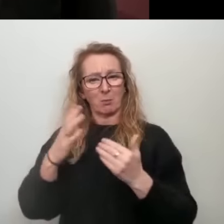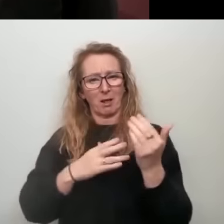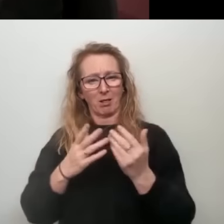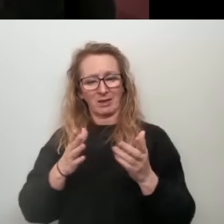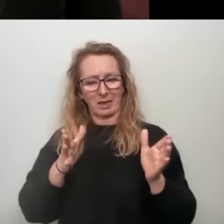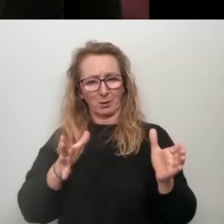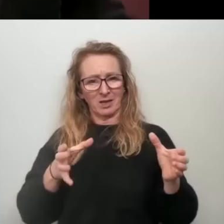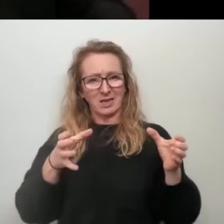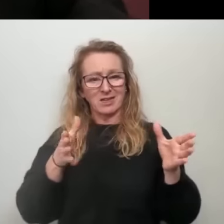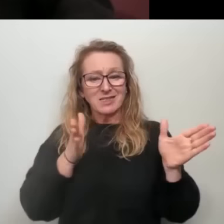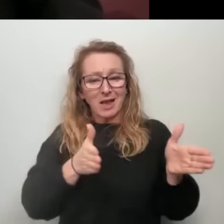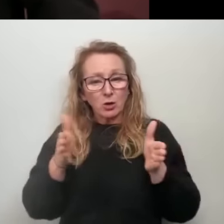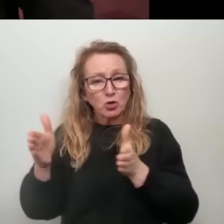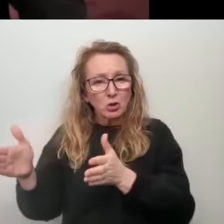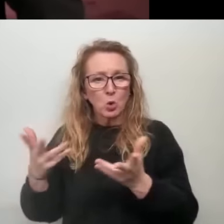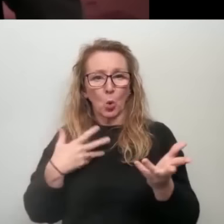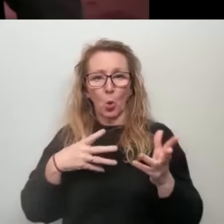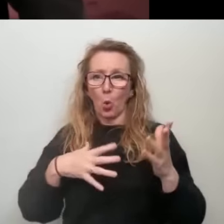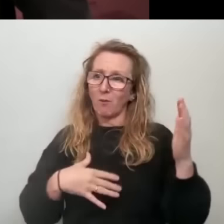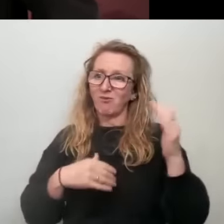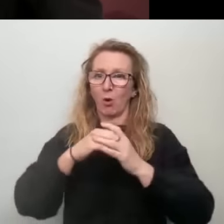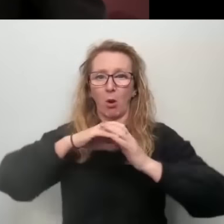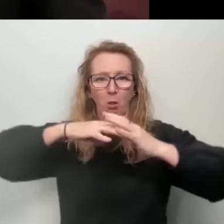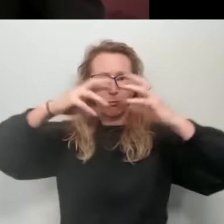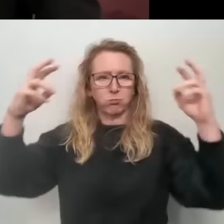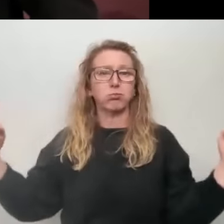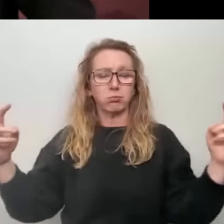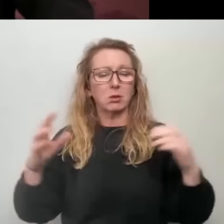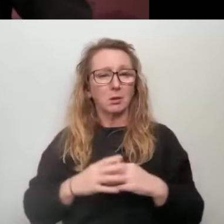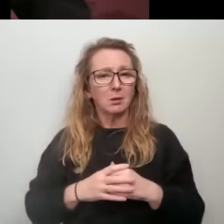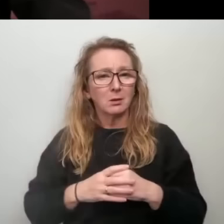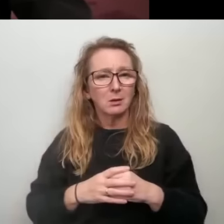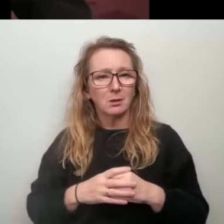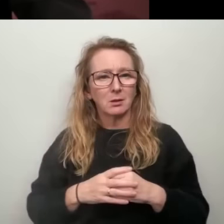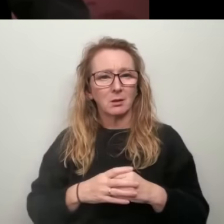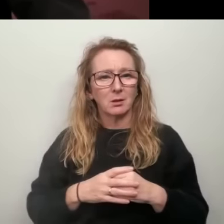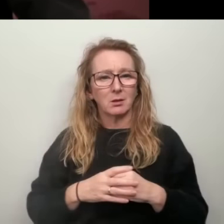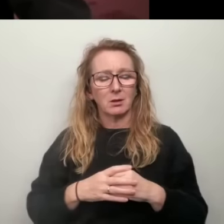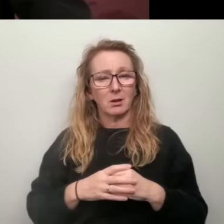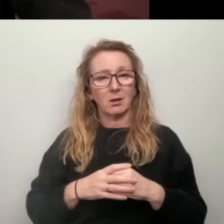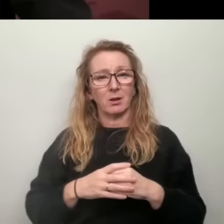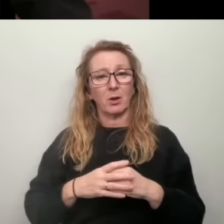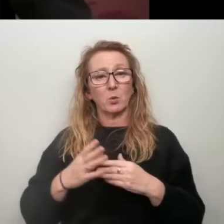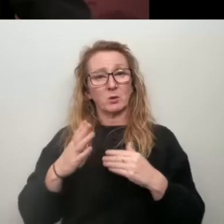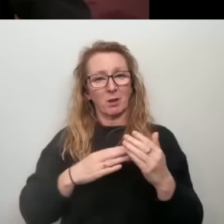So yeah, the bridge was built sort of in, you know, over that period between '77, '79